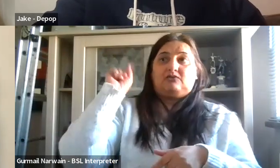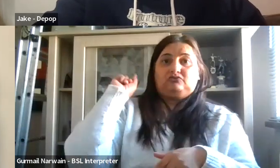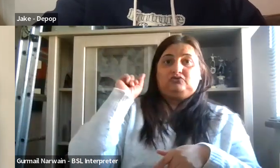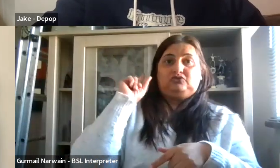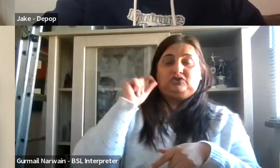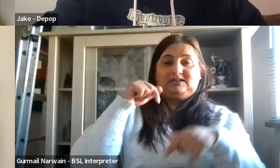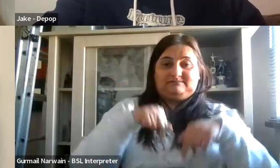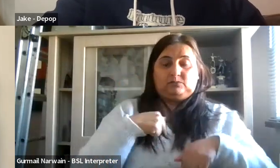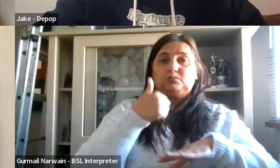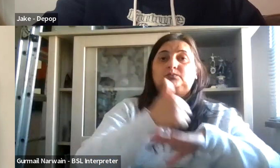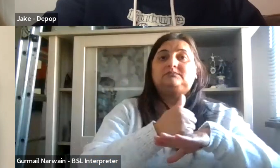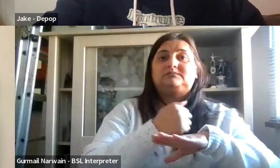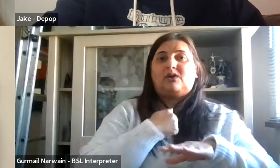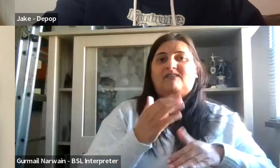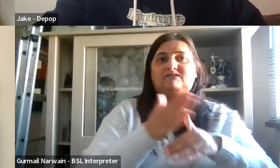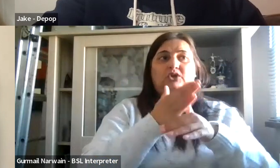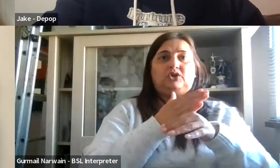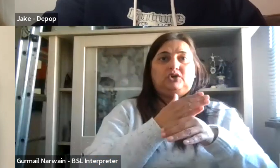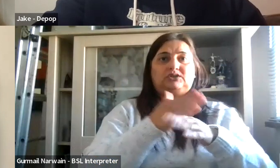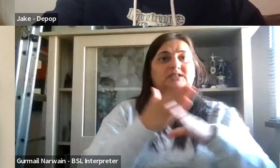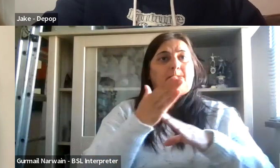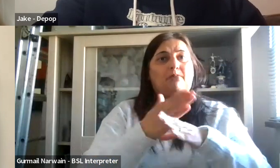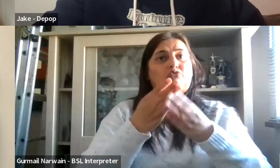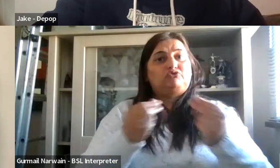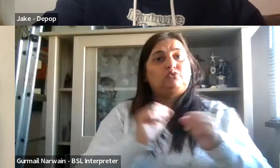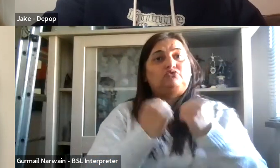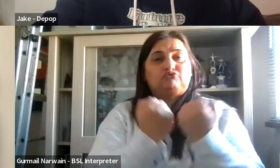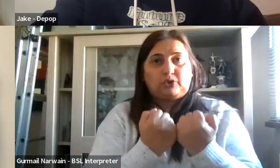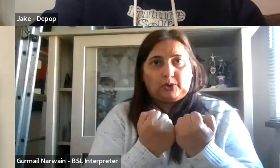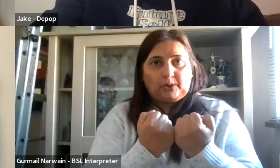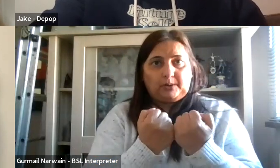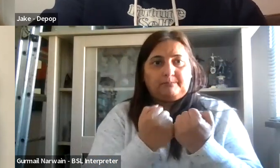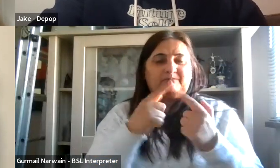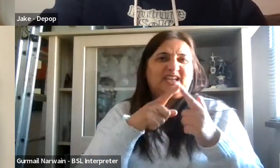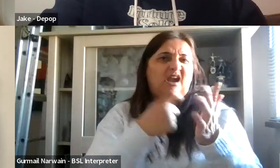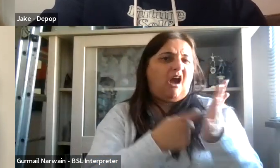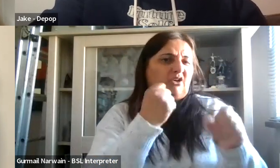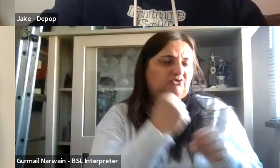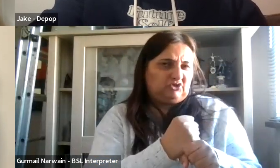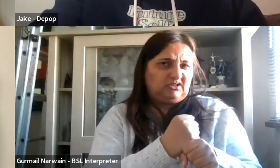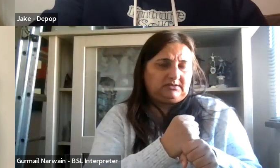Last year at Depop we set up a first, what we call employee reverse group or ex RGs, the -- E.R. So last year we at depot we set up our first what we call employee resource groups or ergs,